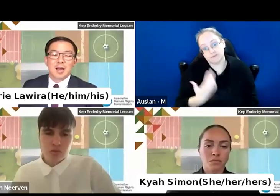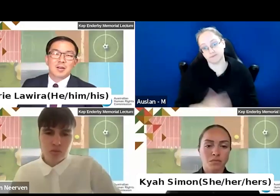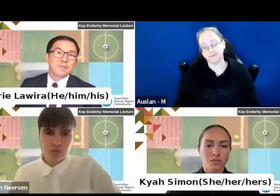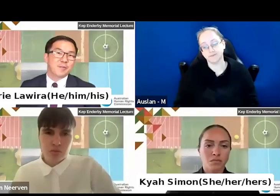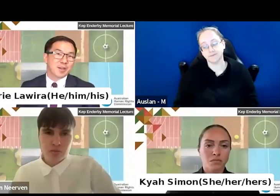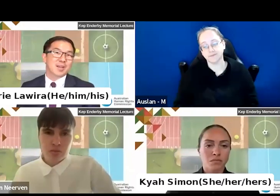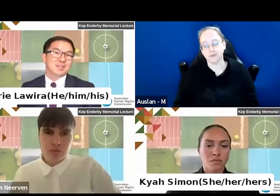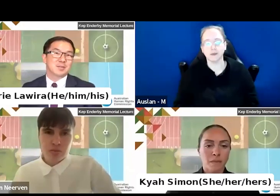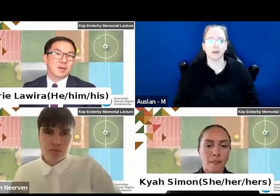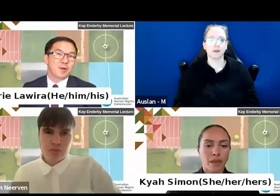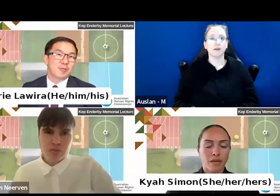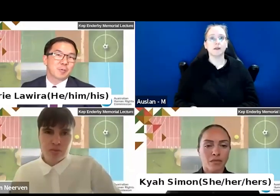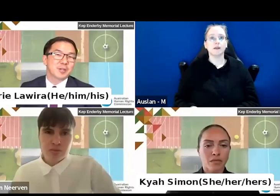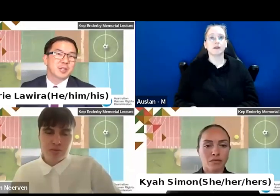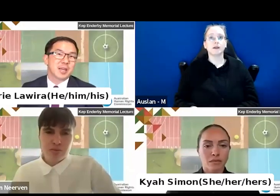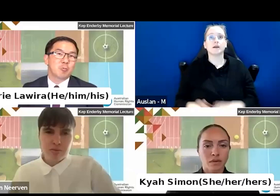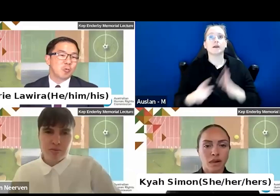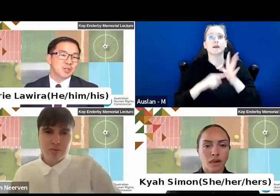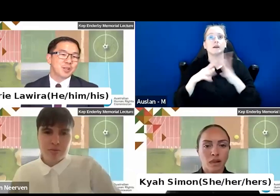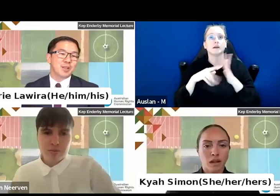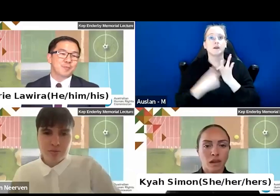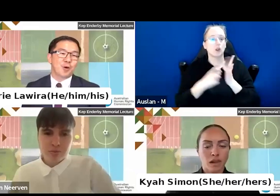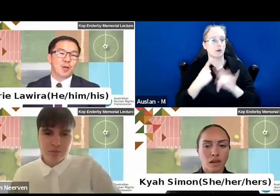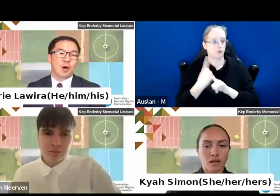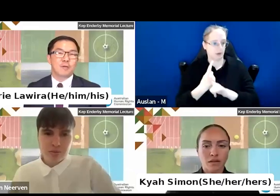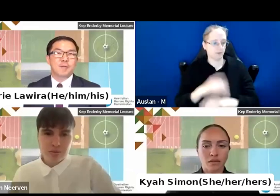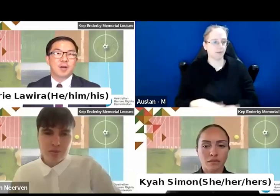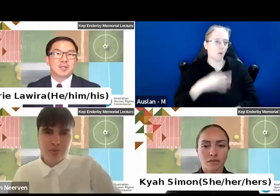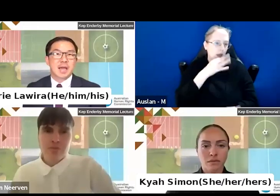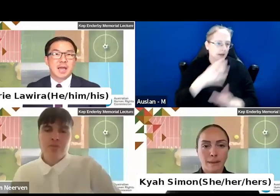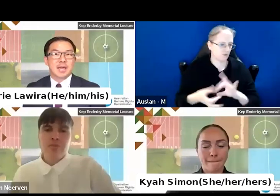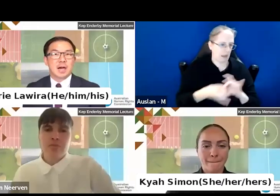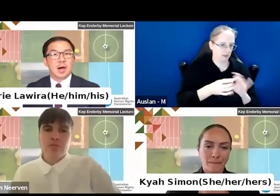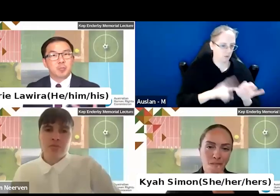And if I can ask a follow up question here, what do you think the role of, say,